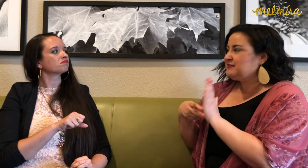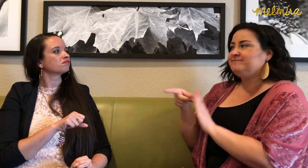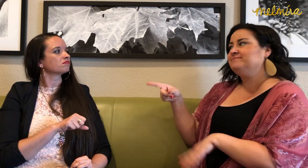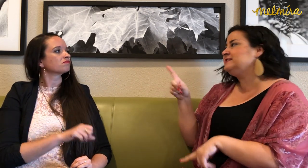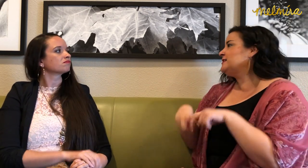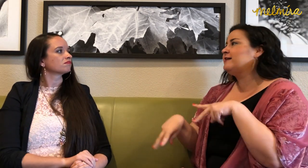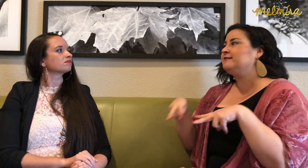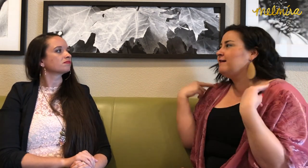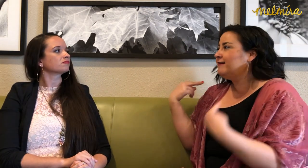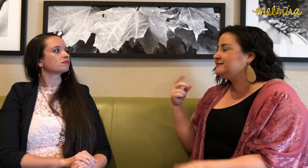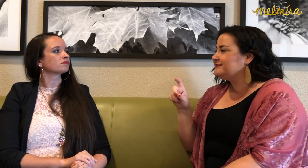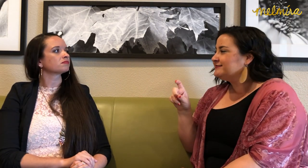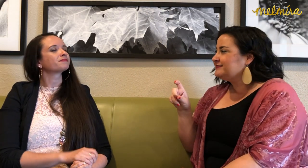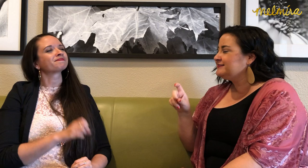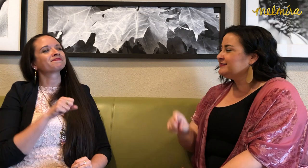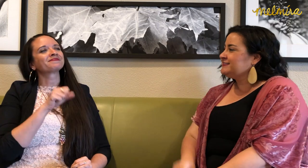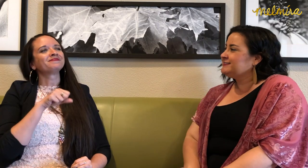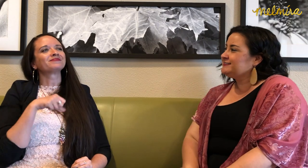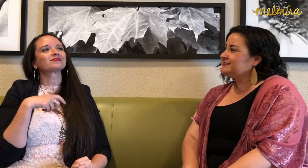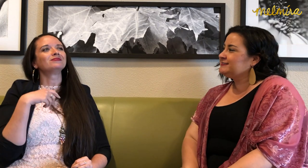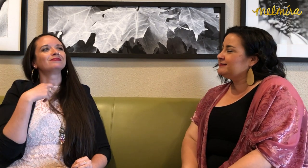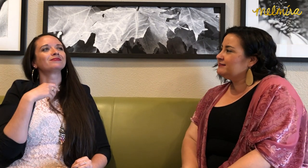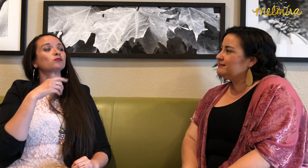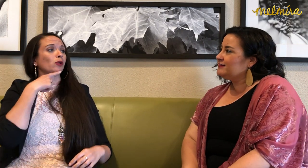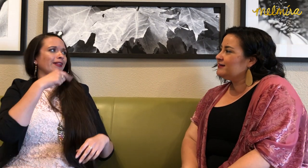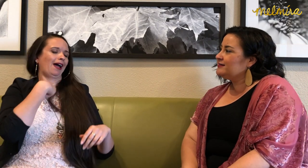if you can't cut your hair because you're religious. Yes.